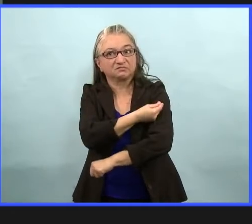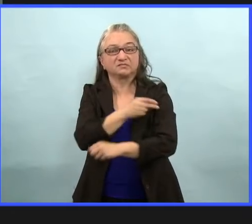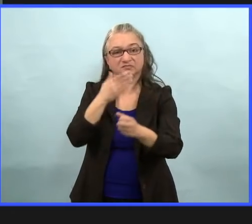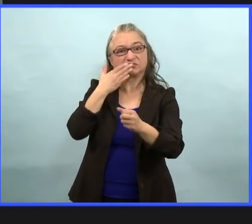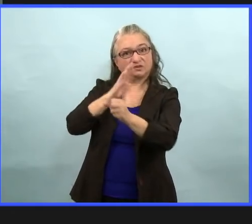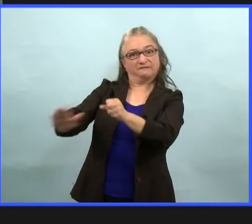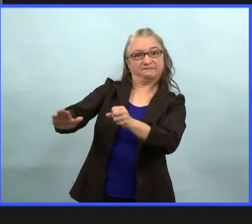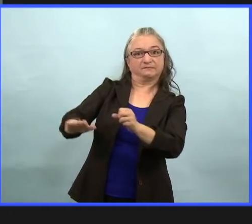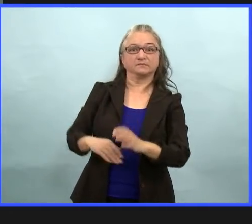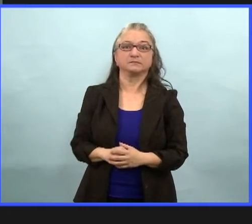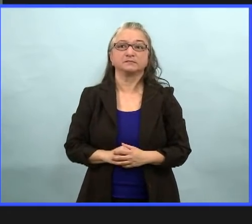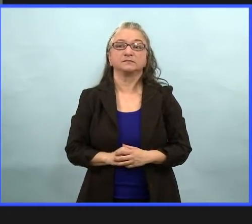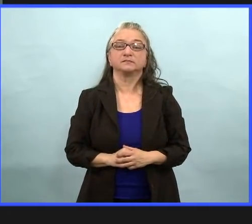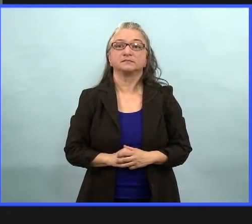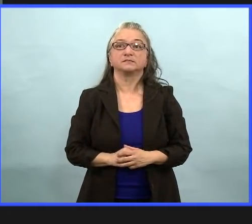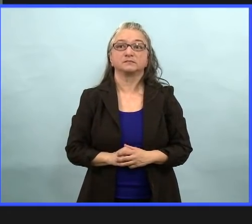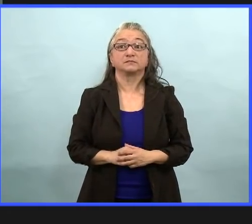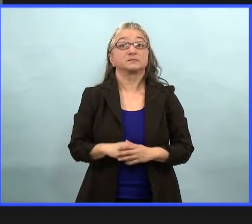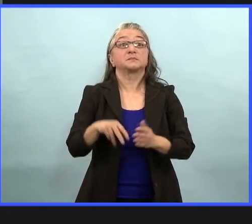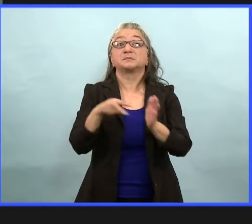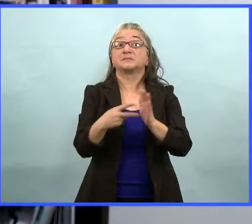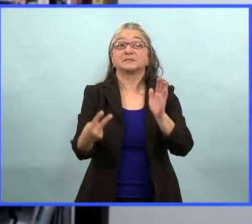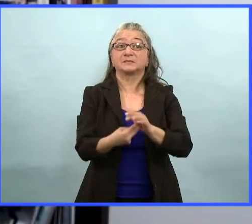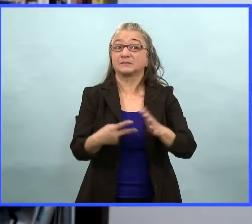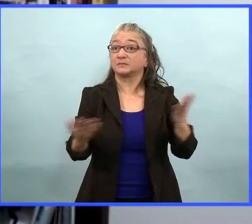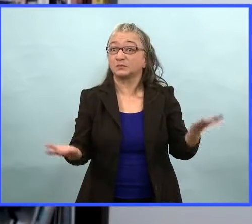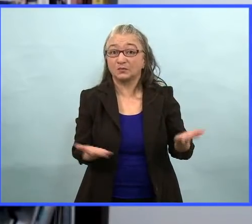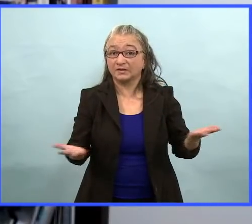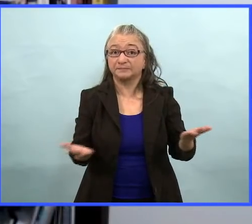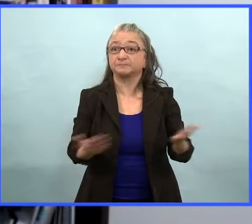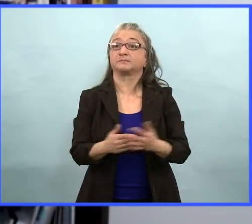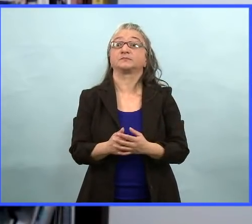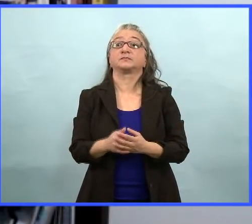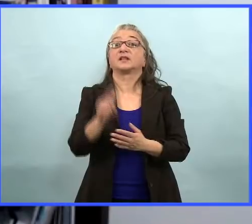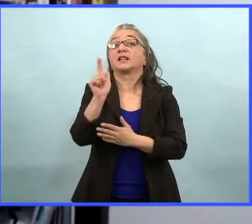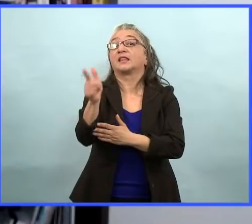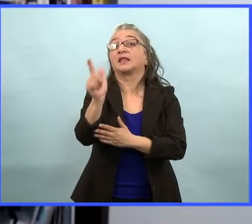time that that recommendation would change is if there's evidence showing that that booster dose